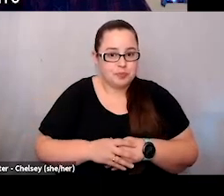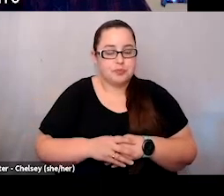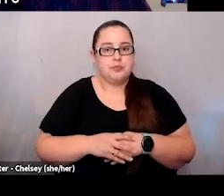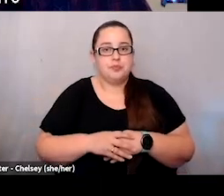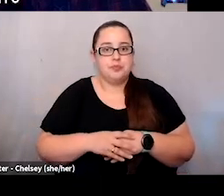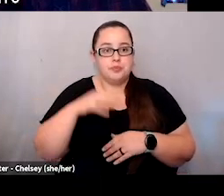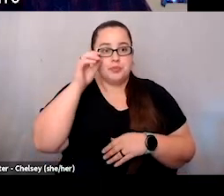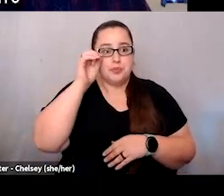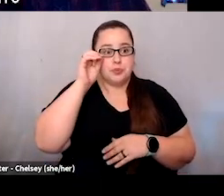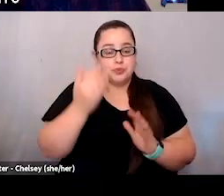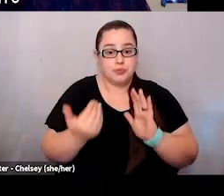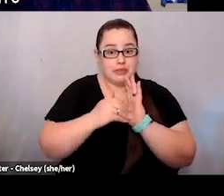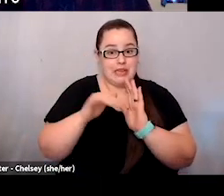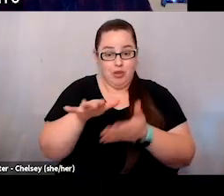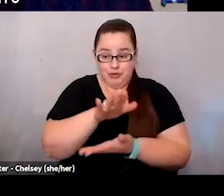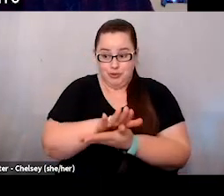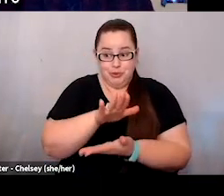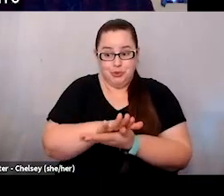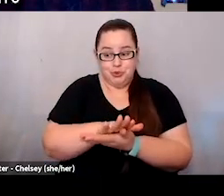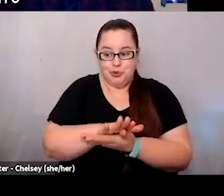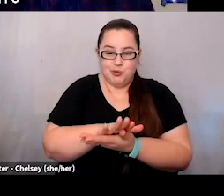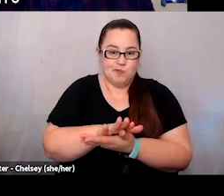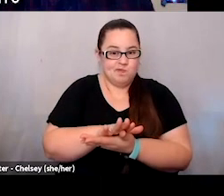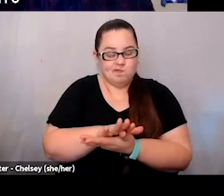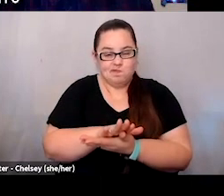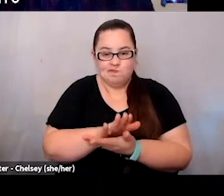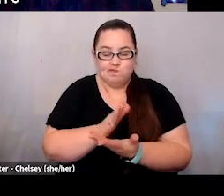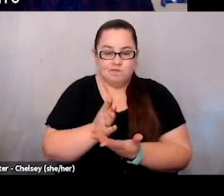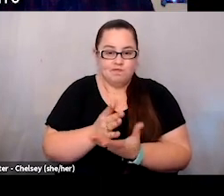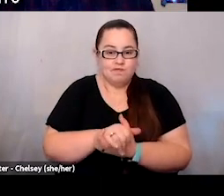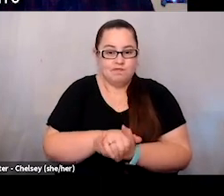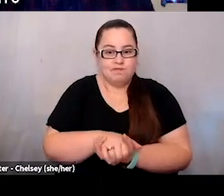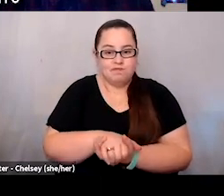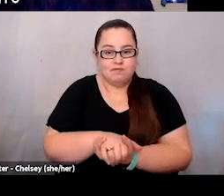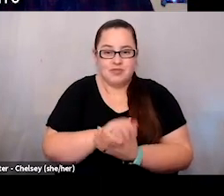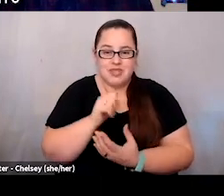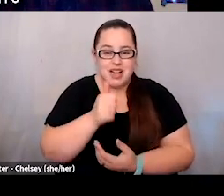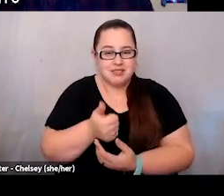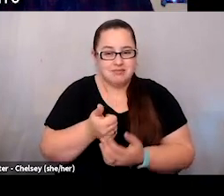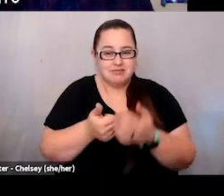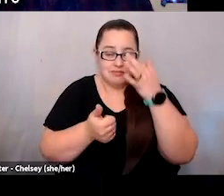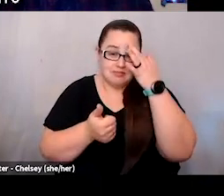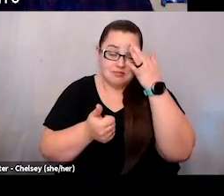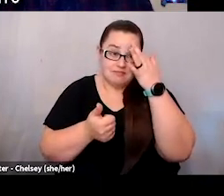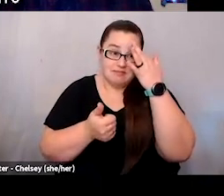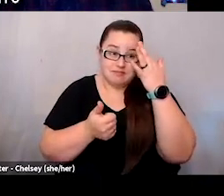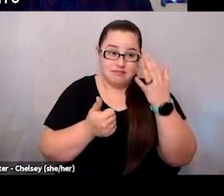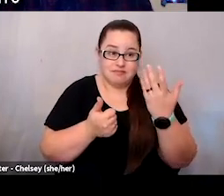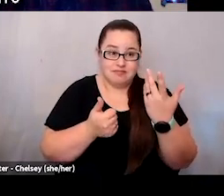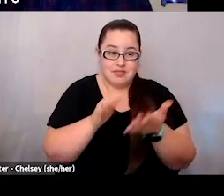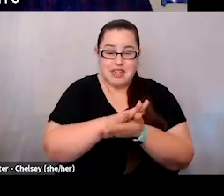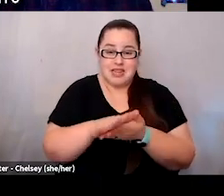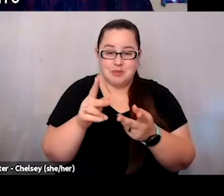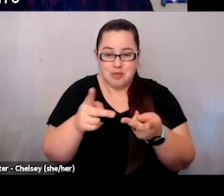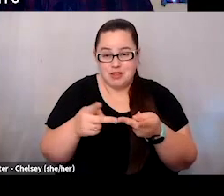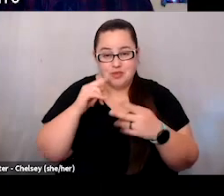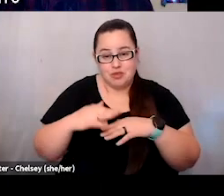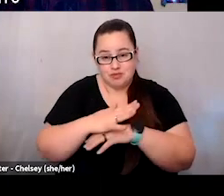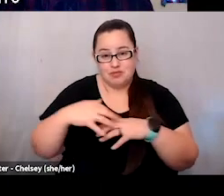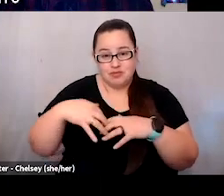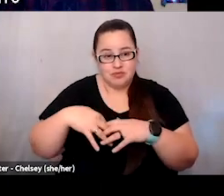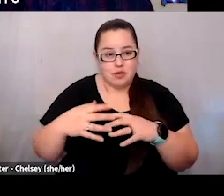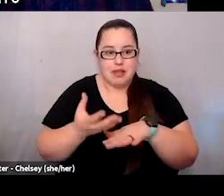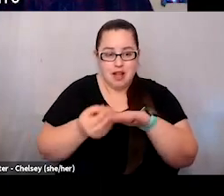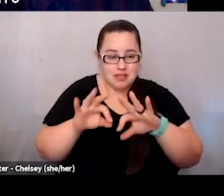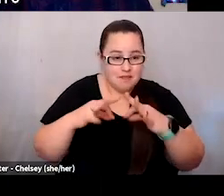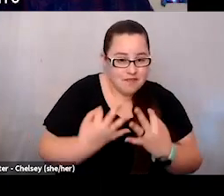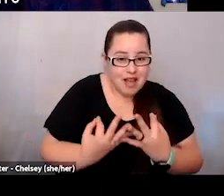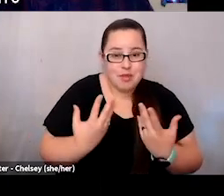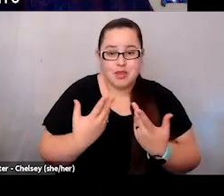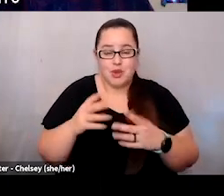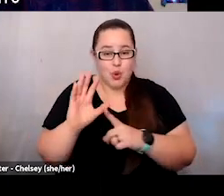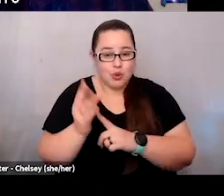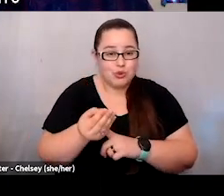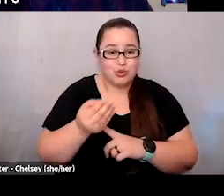who attended the schools. And again, the schools were not really friendly places for